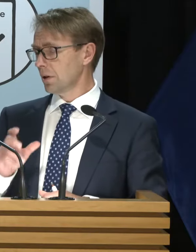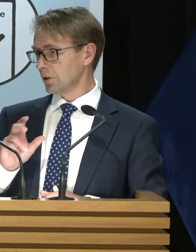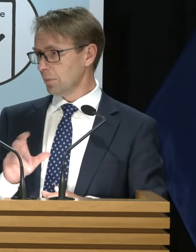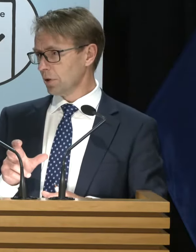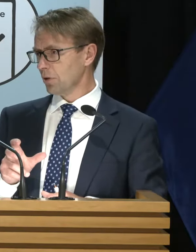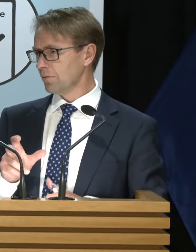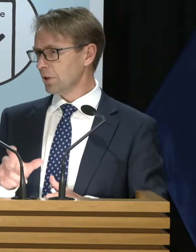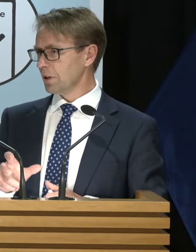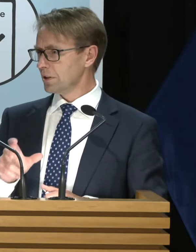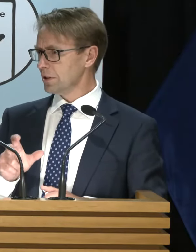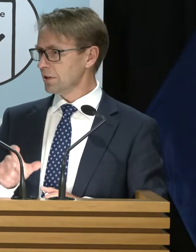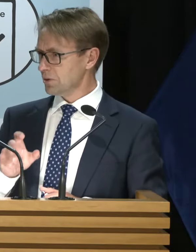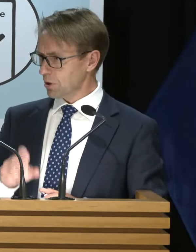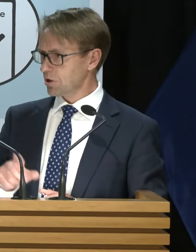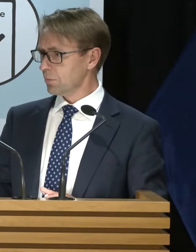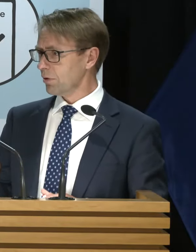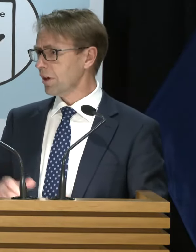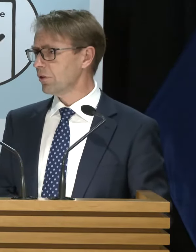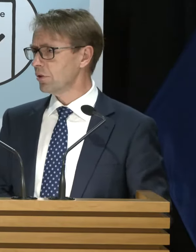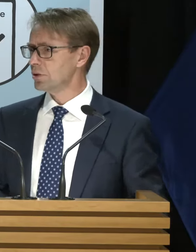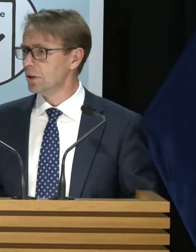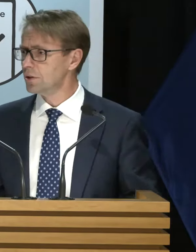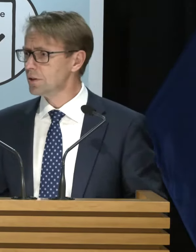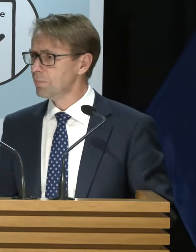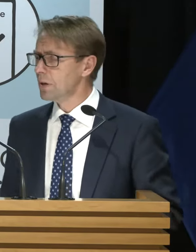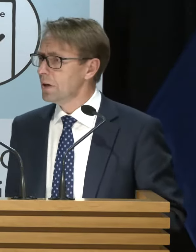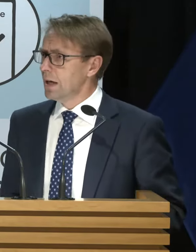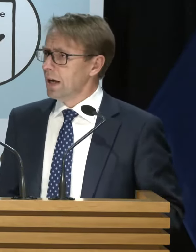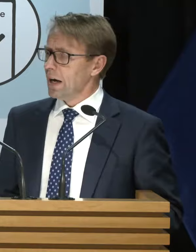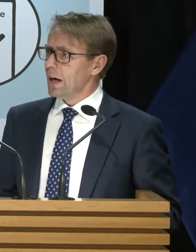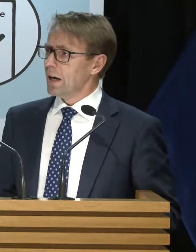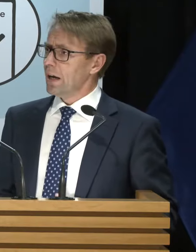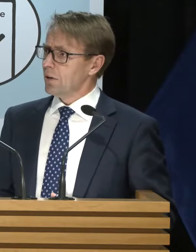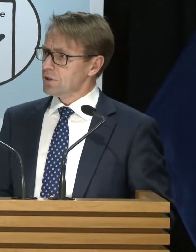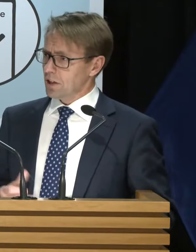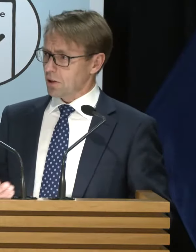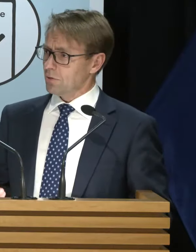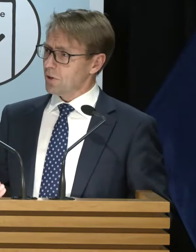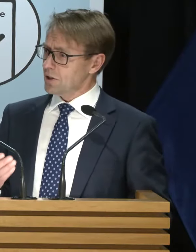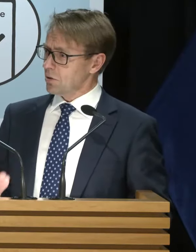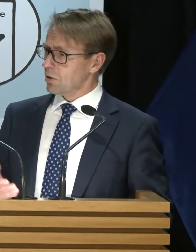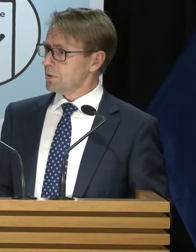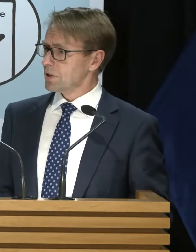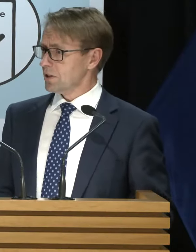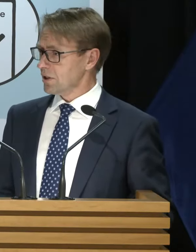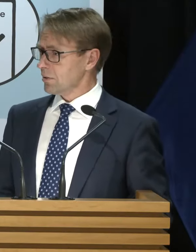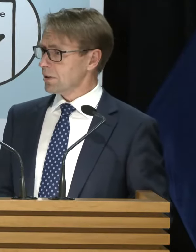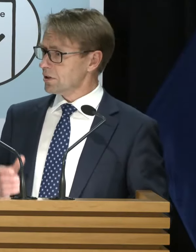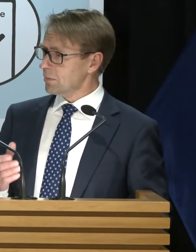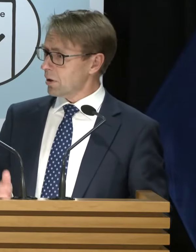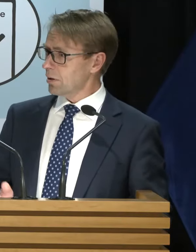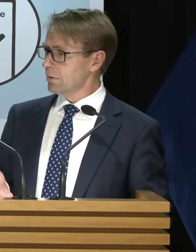week was reassuring in a way that the Pfizer vaccine does seem to have a good level of